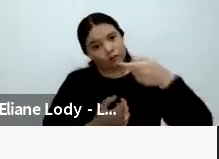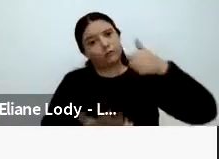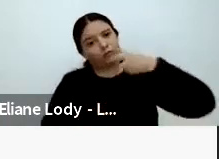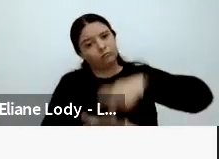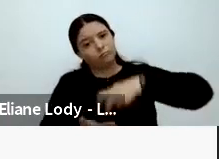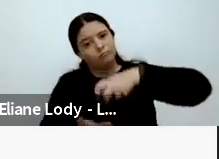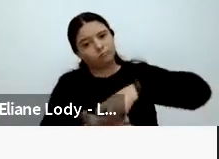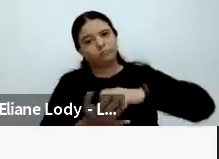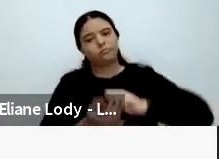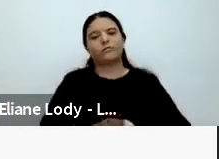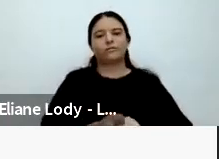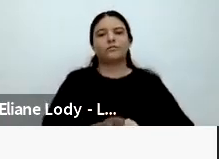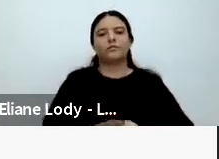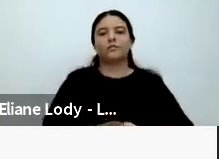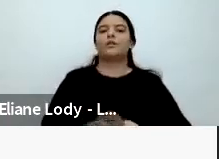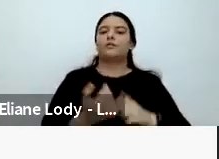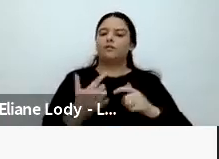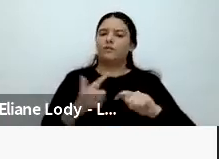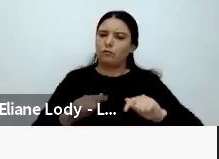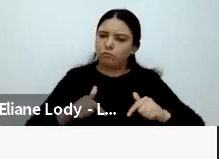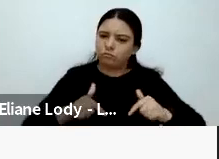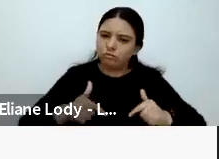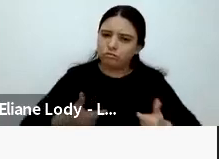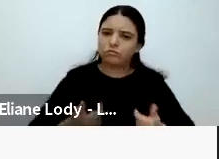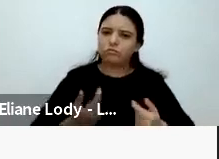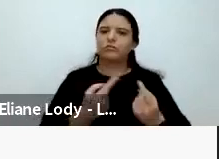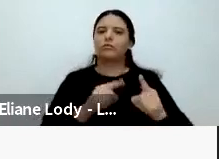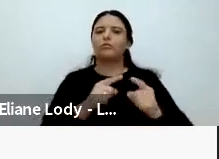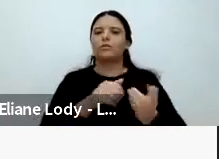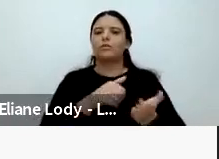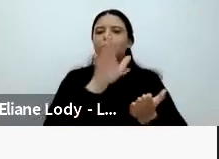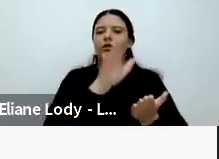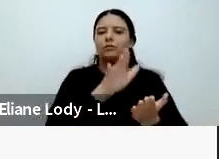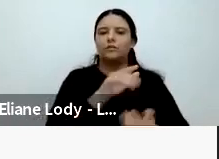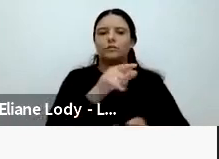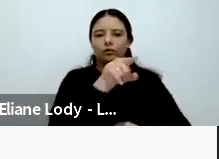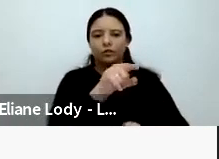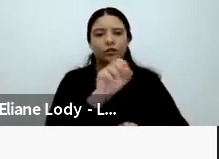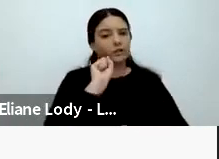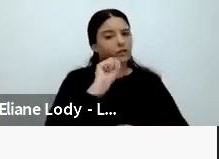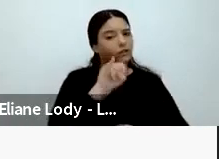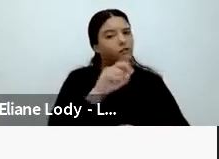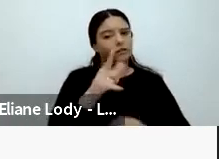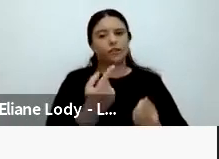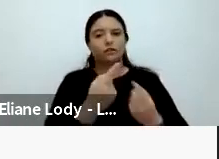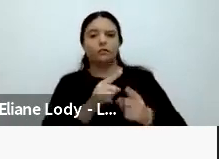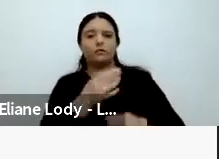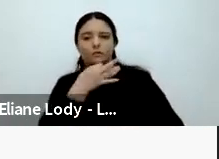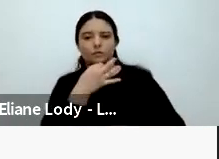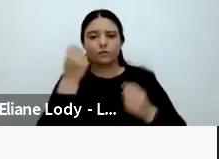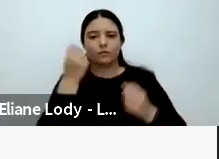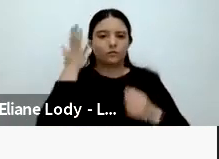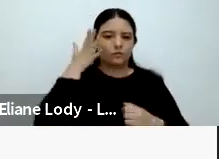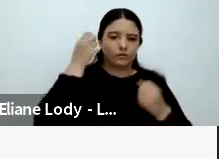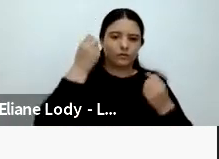you And they will find you and fire you from your job in a lot of places. If you go against. the grain the grain and grain. And so, I was